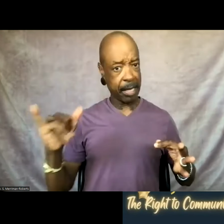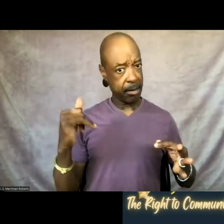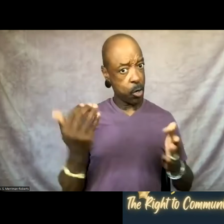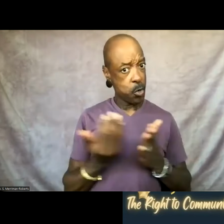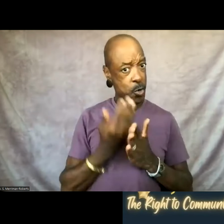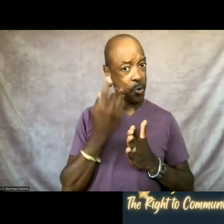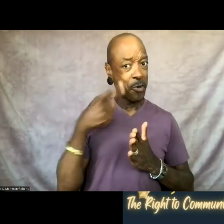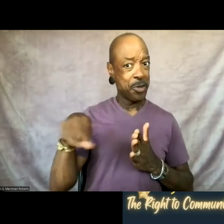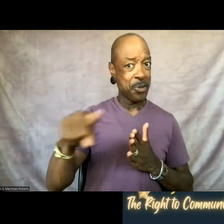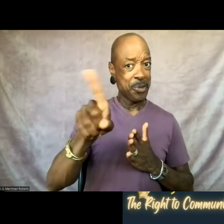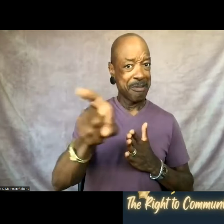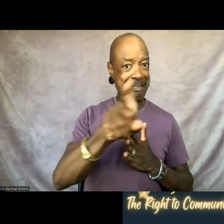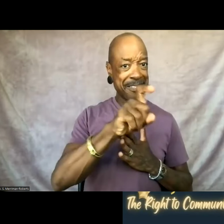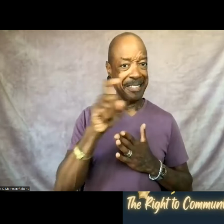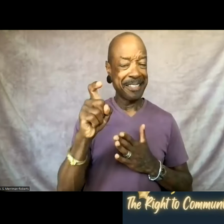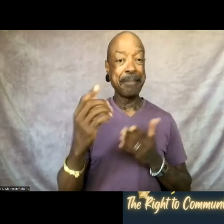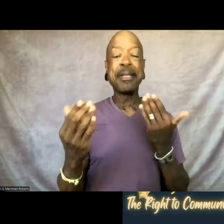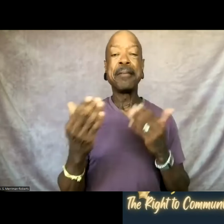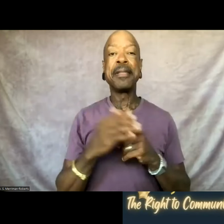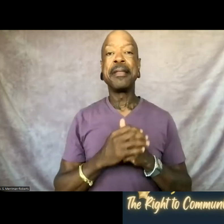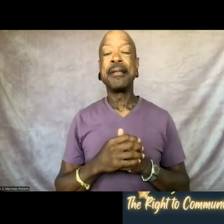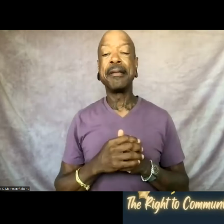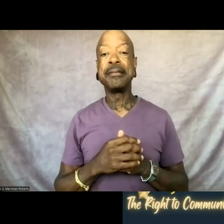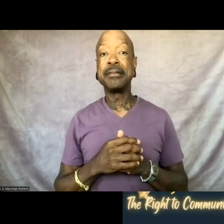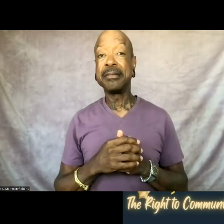Fiona. All right. Did people already know about the